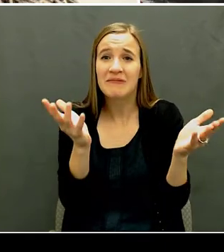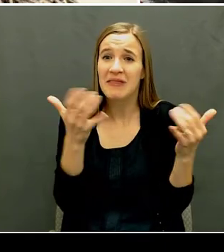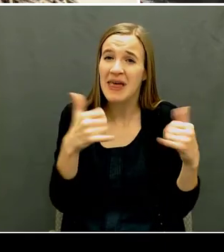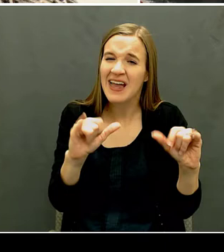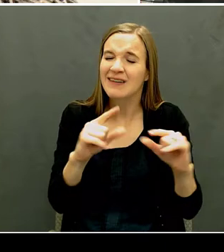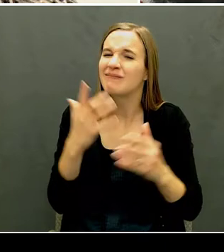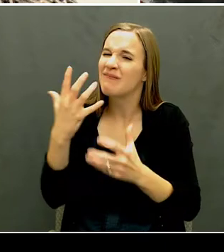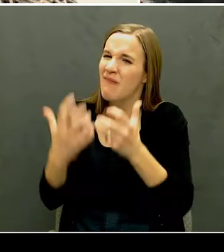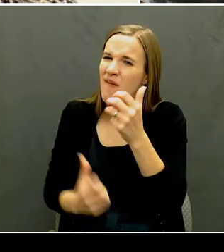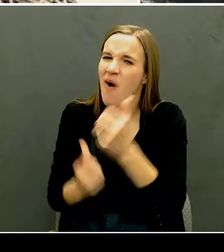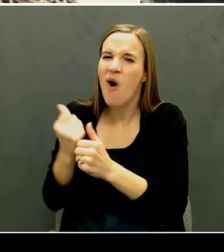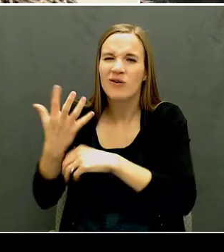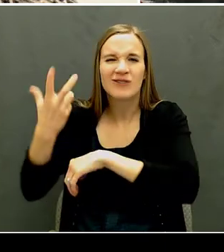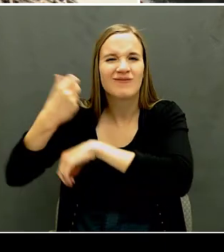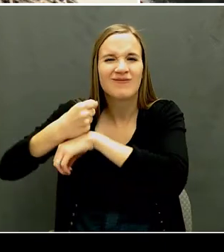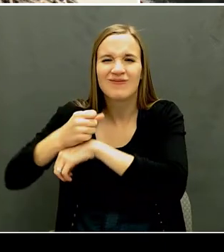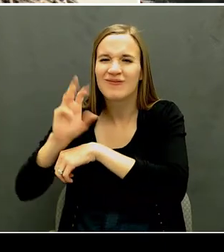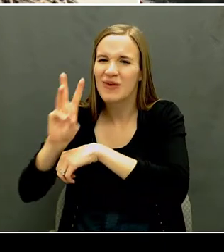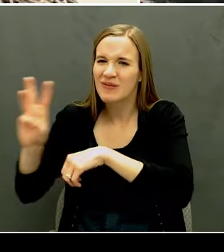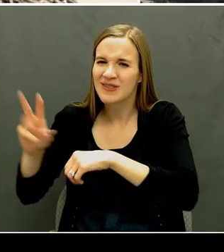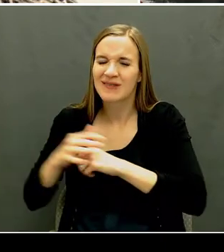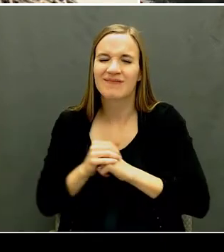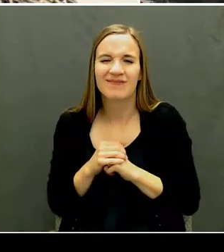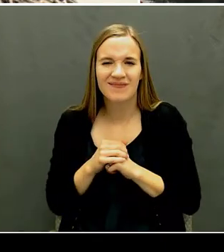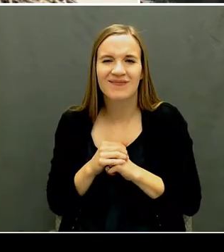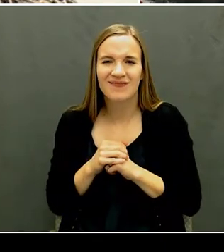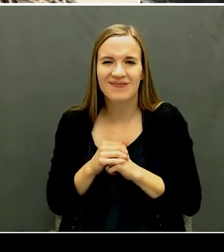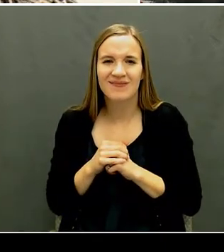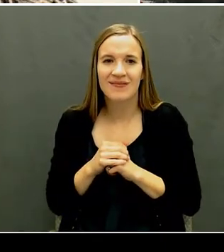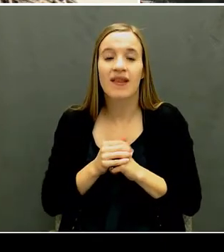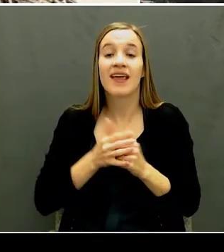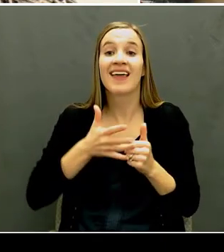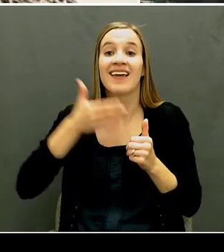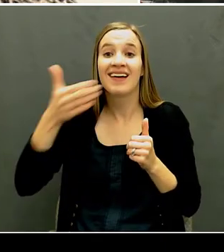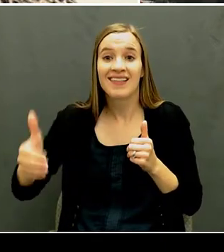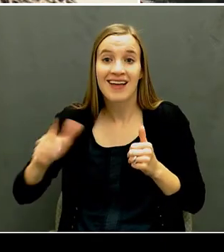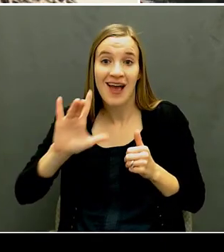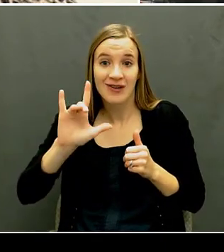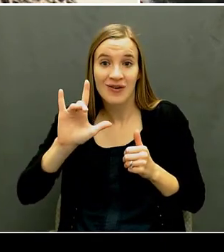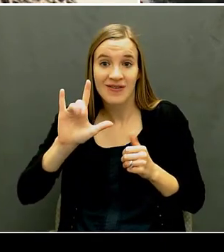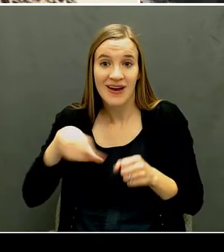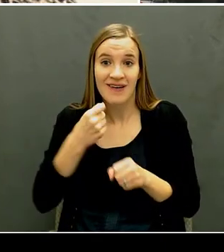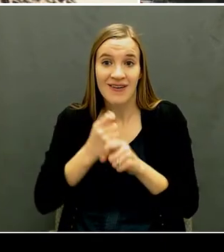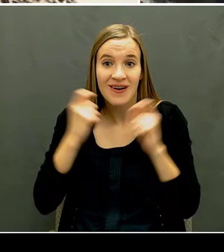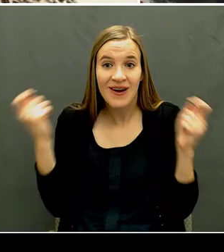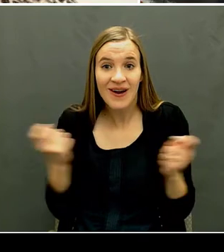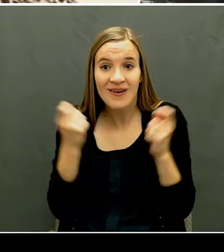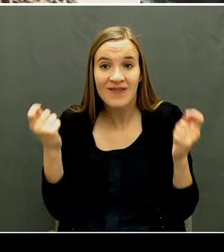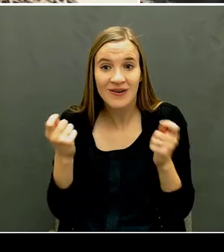anniversary was, you know, the ADA Legacy Project and making sure things like, behind you don't it